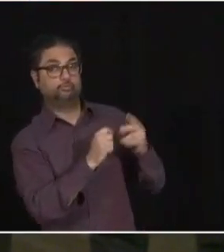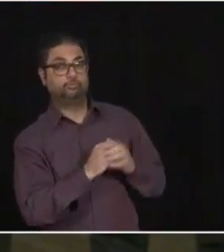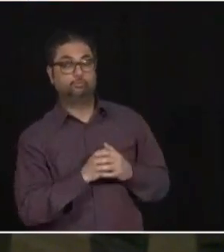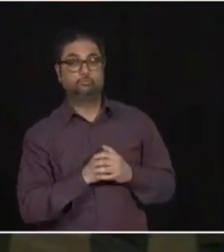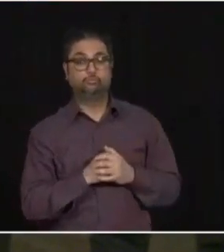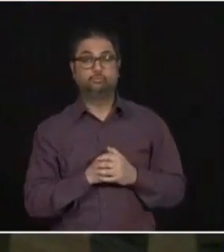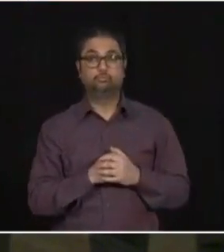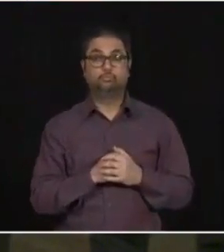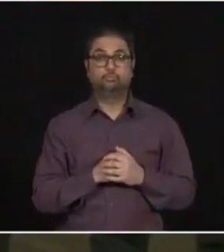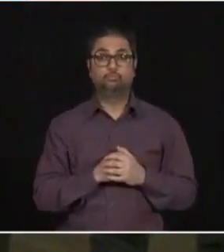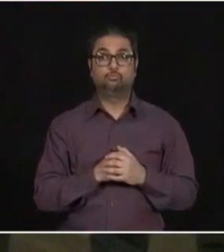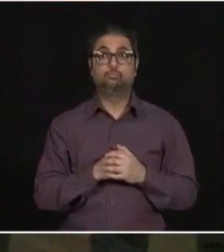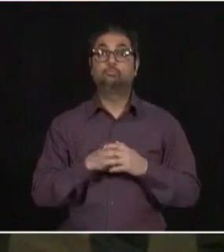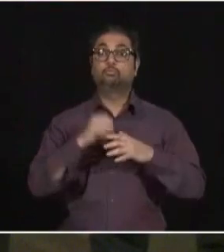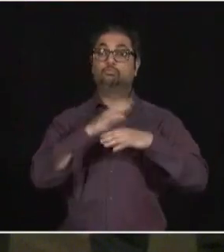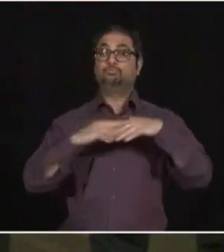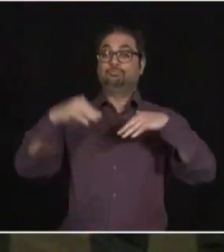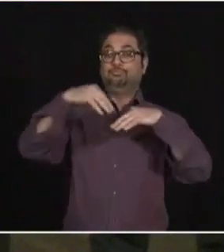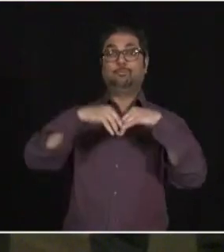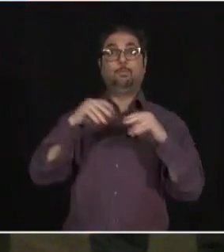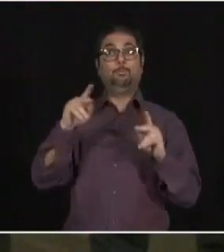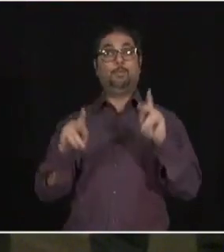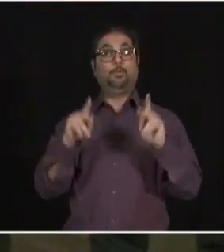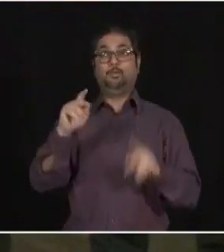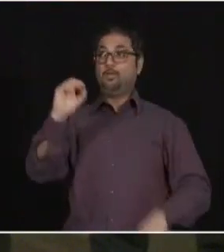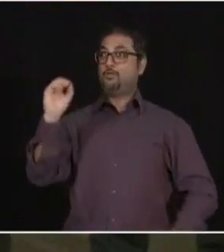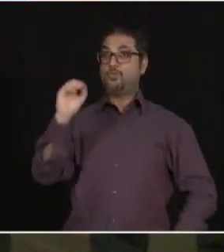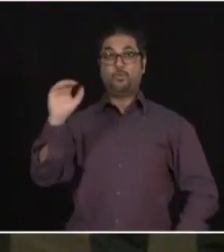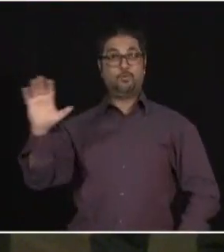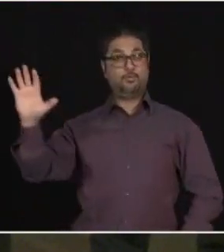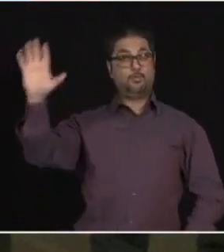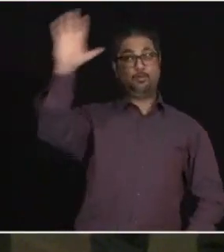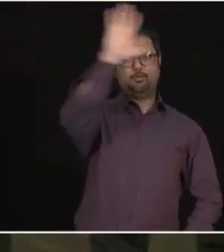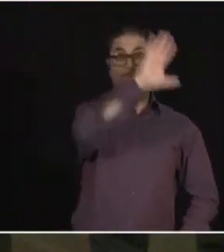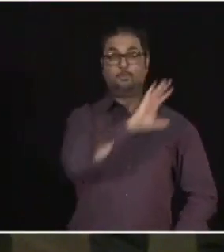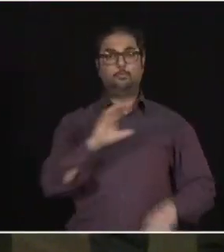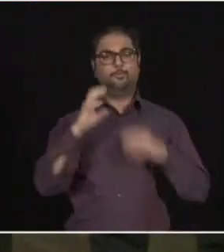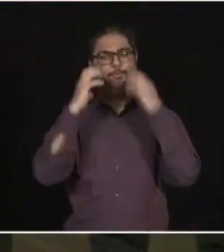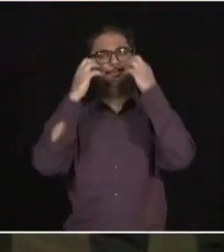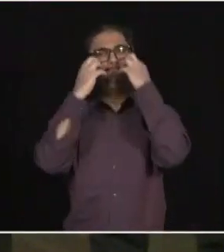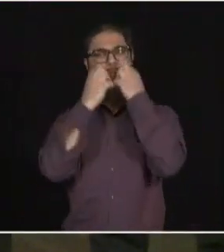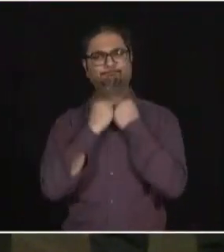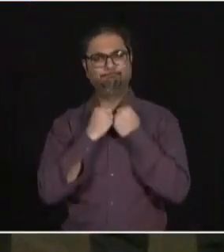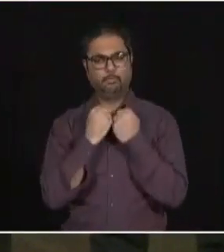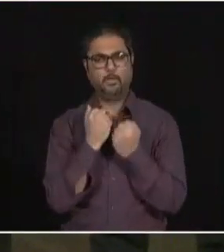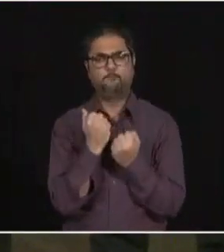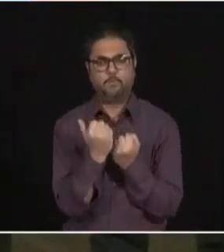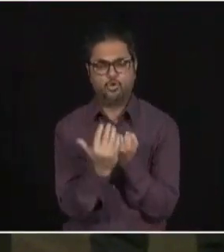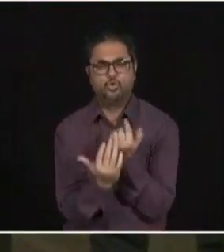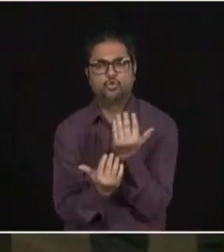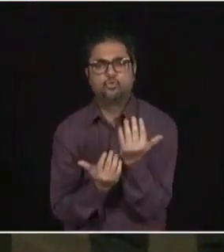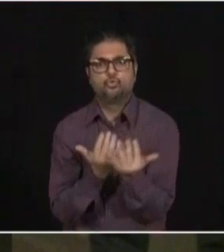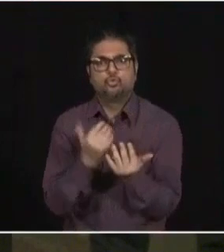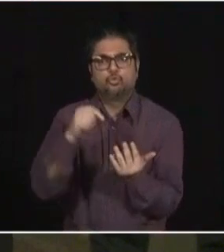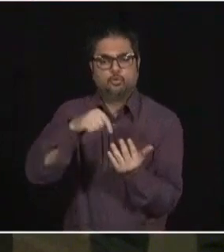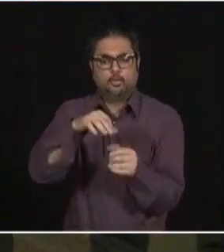fires are an important part of ceremony, of grieve grieving and of health care workers yet under the fire